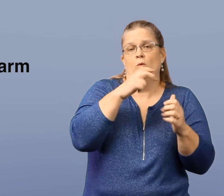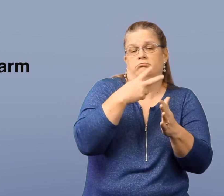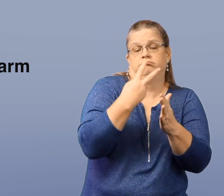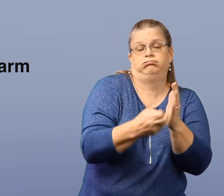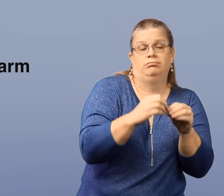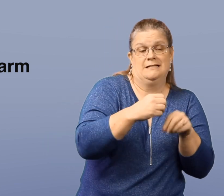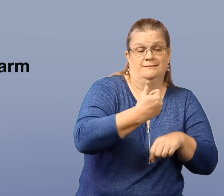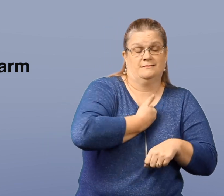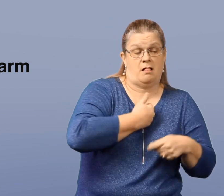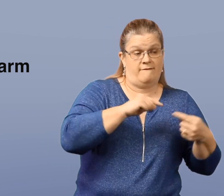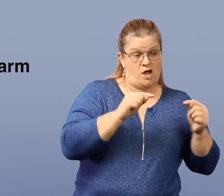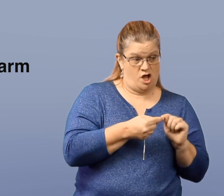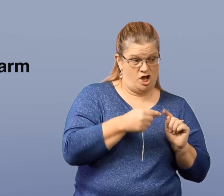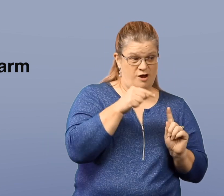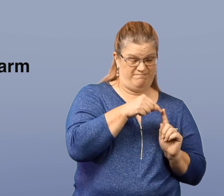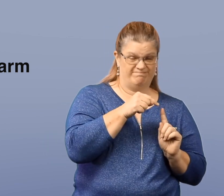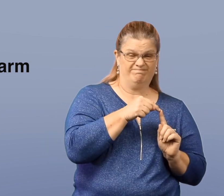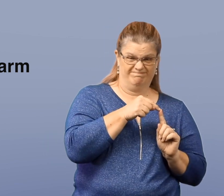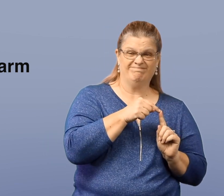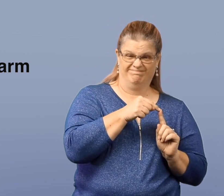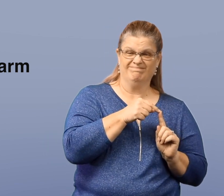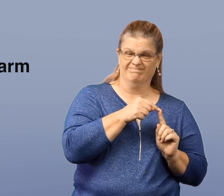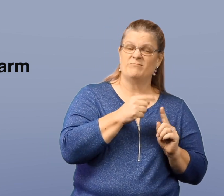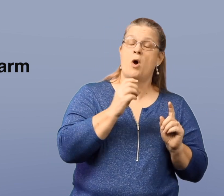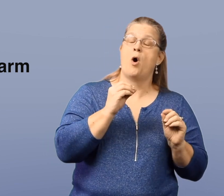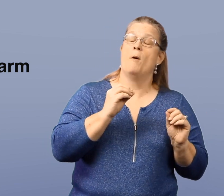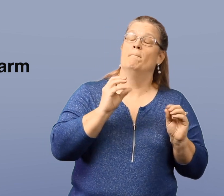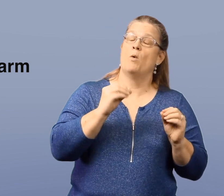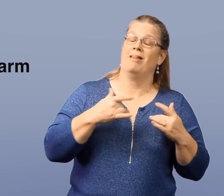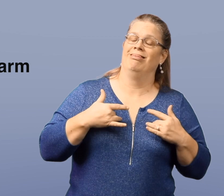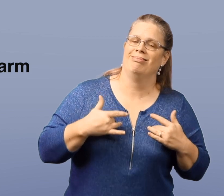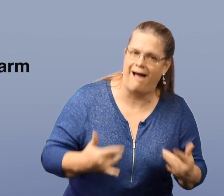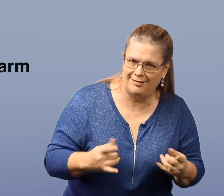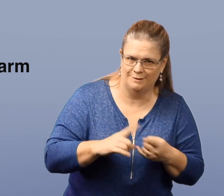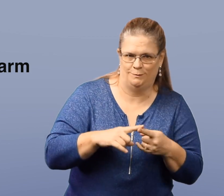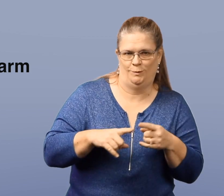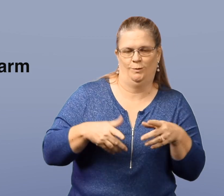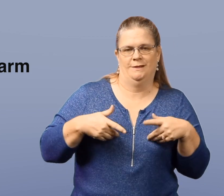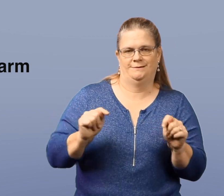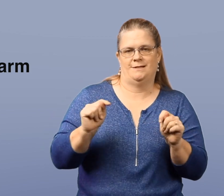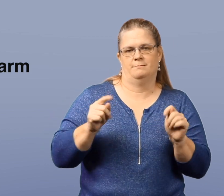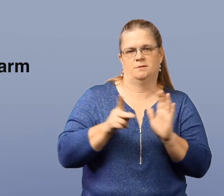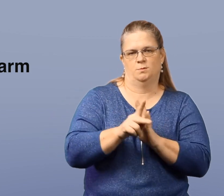youth who engage in self-harm are more likely to attempt suicide.